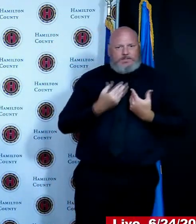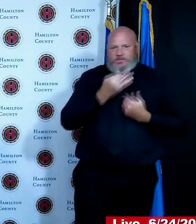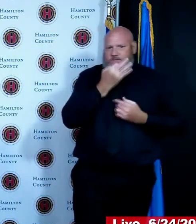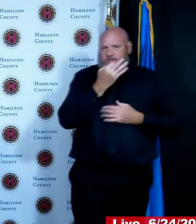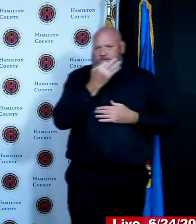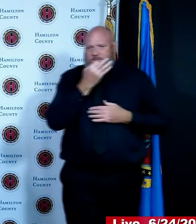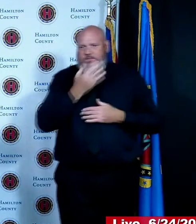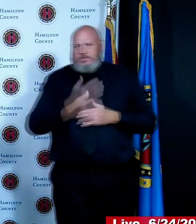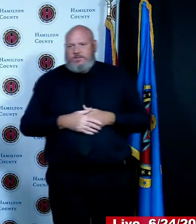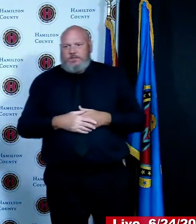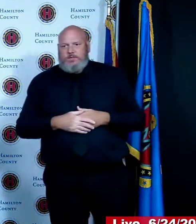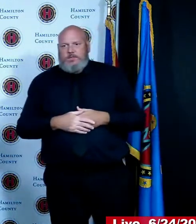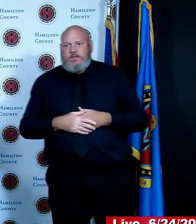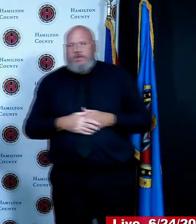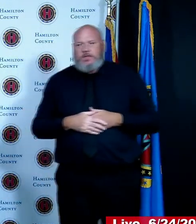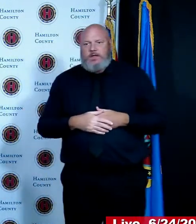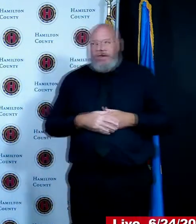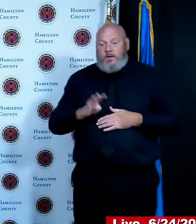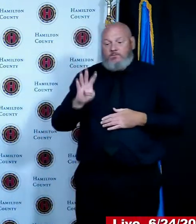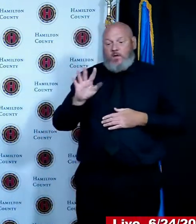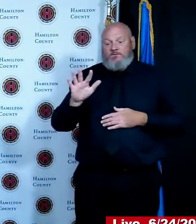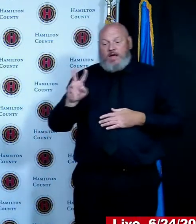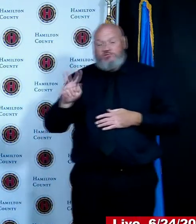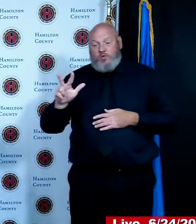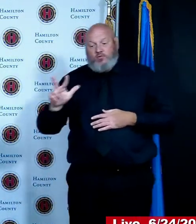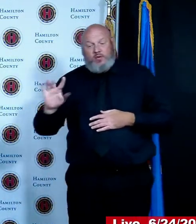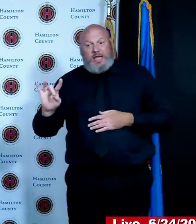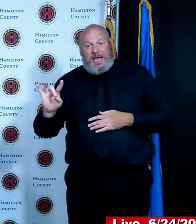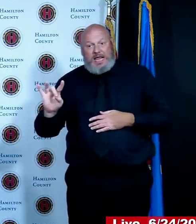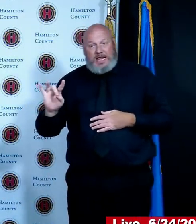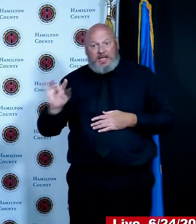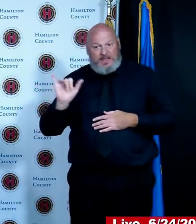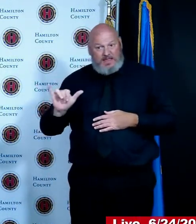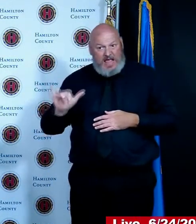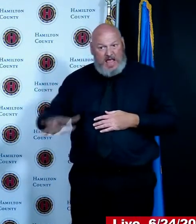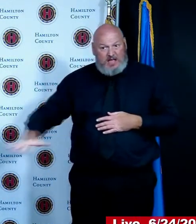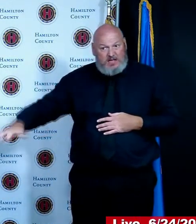we've seen increases in the number of nursing home related cases at one